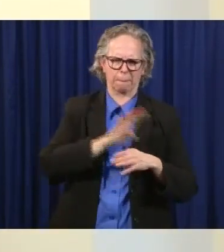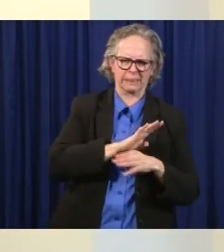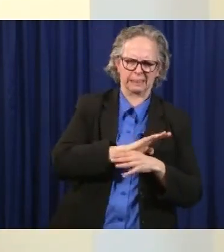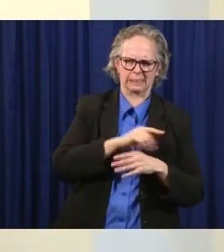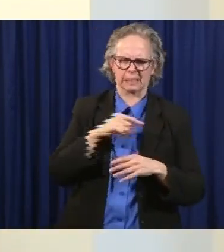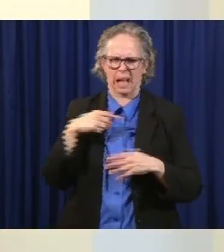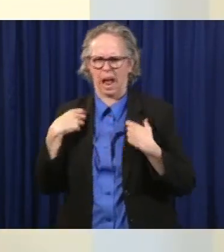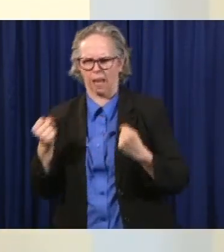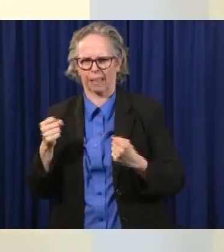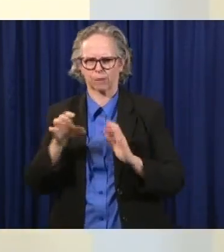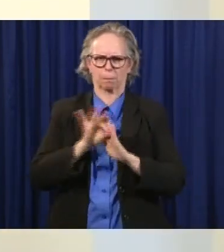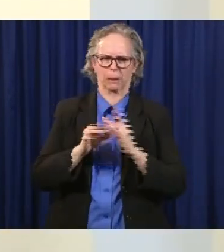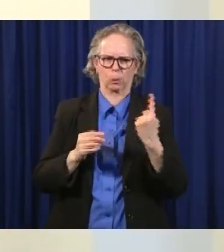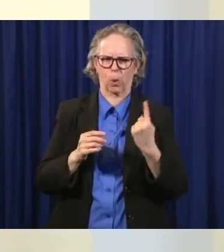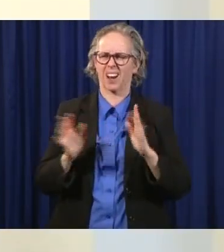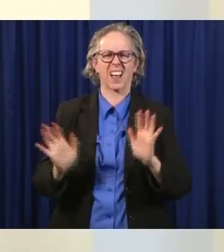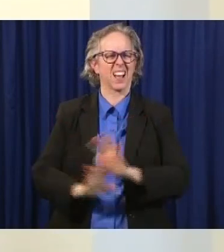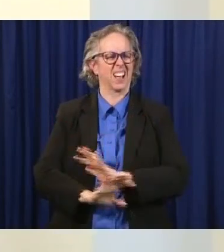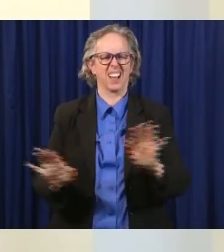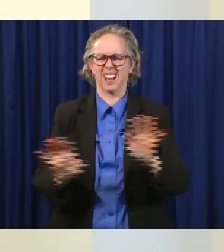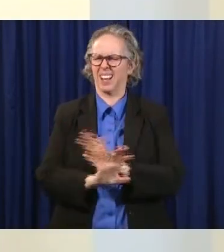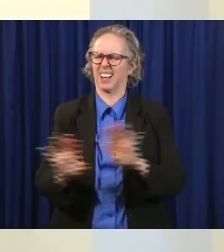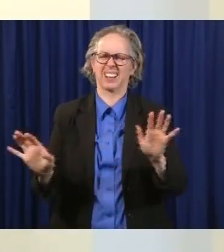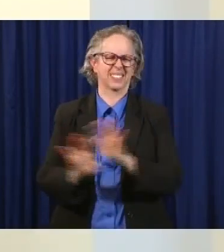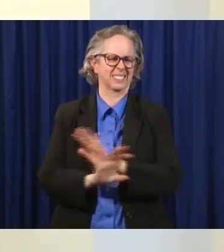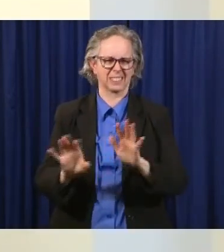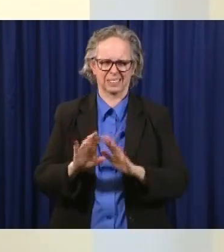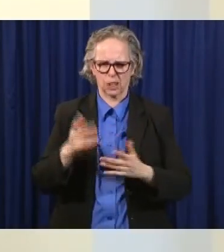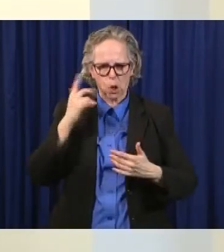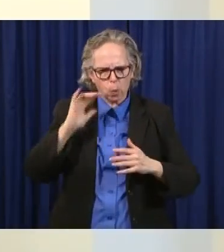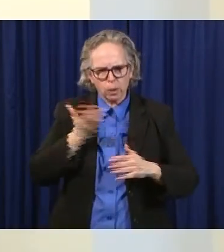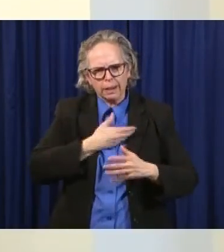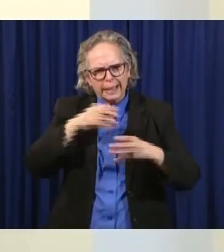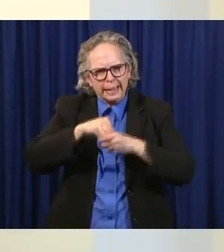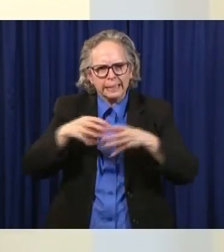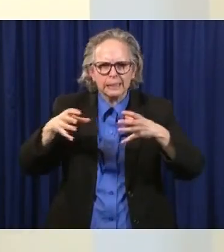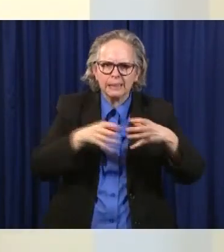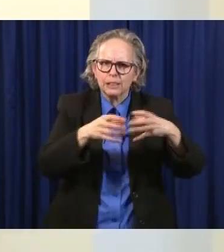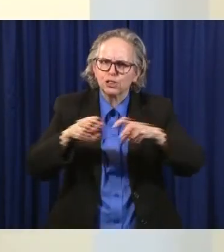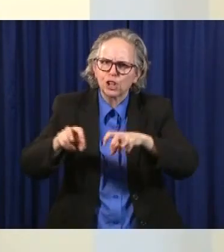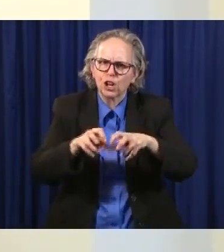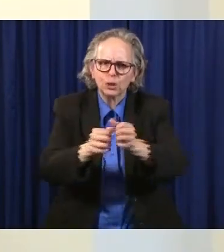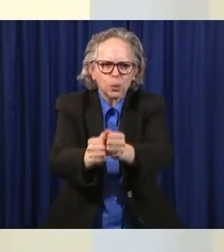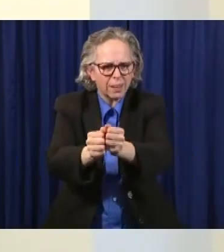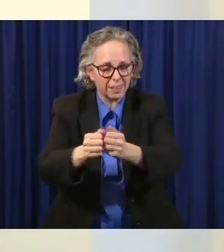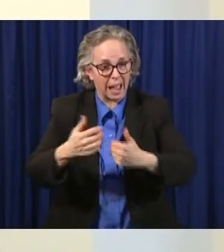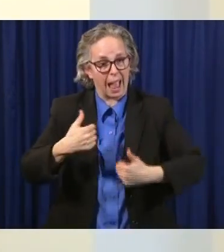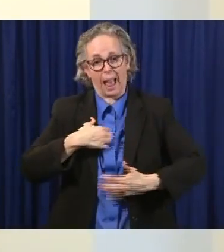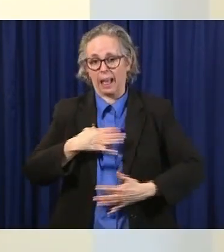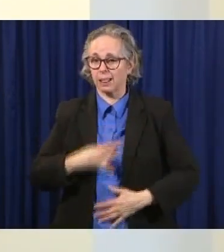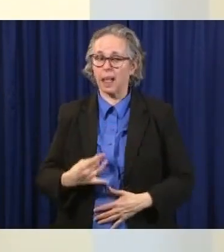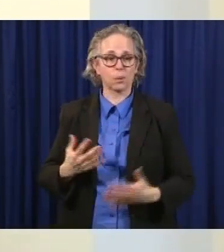HAVE TO RISK HEALTH ON ONE SIDE OR BUSINESSES ON THE OTHER. WE KNOW THIS IS A JOURNEY.